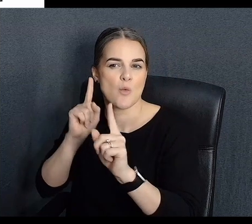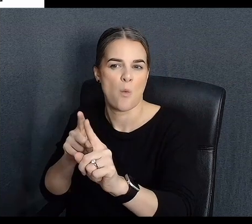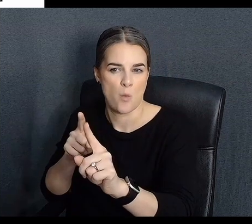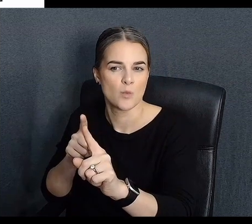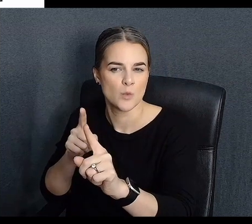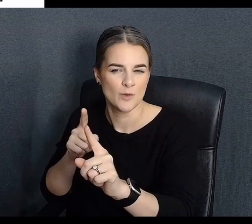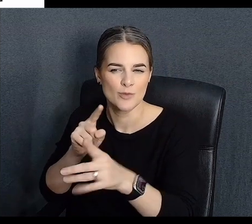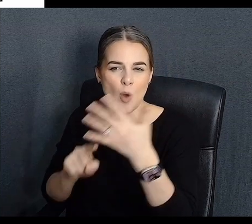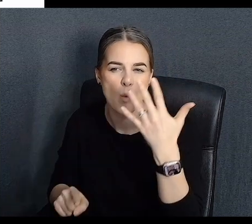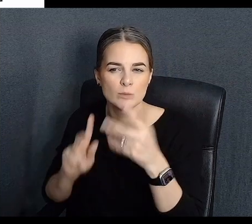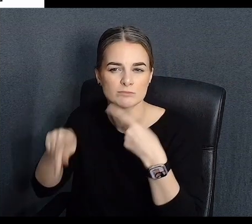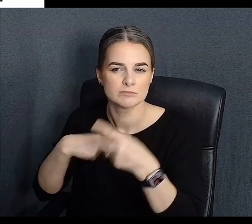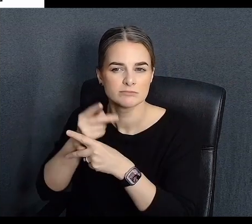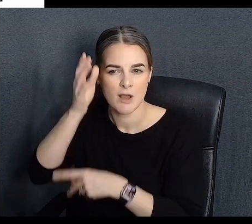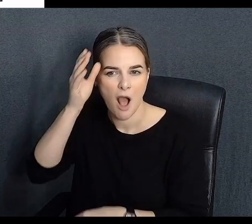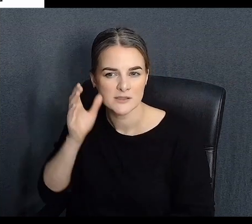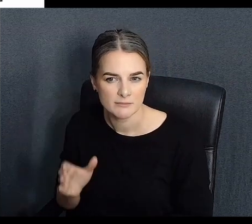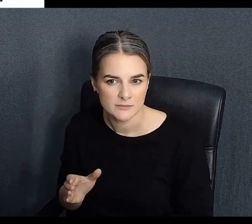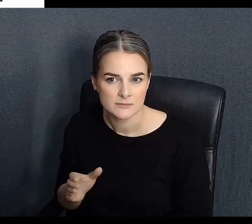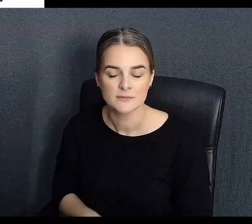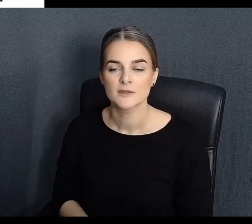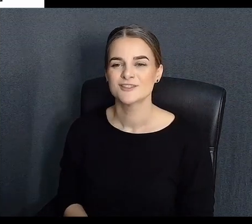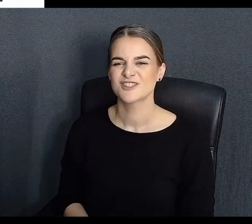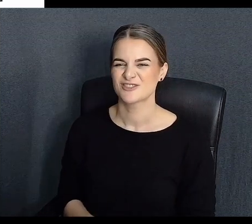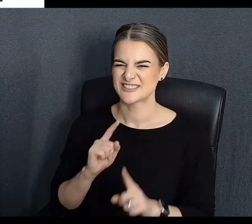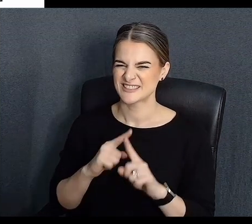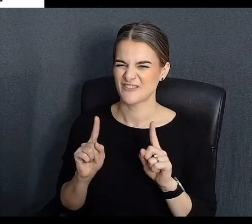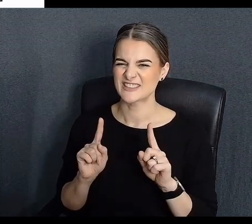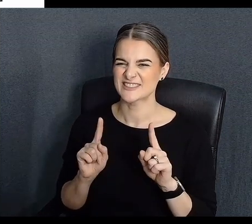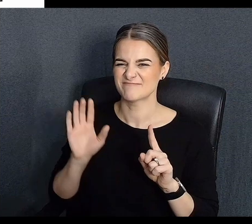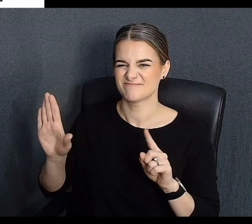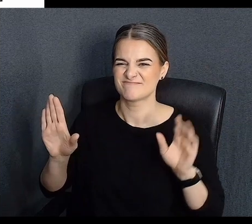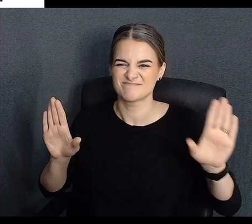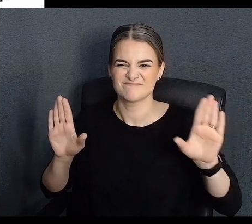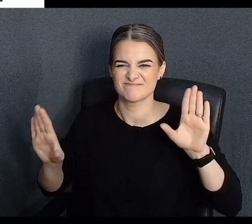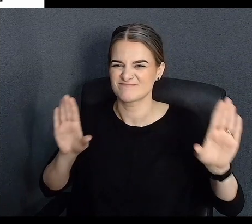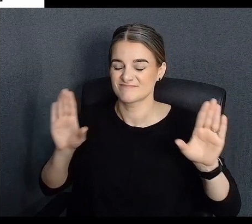So that's kind of a little bit of the difference when we're writing reports, and we're trying to justify why